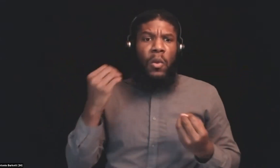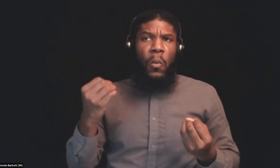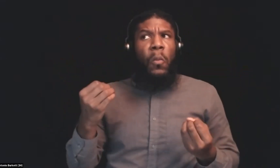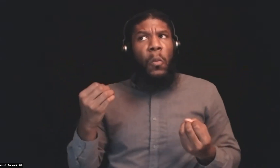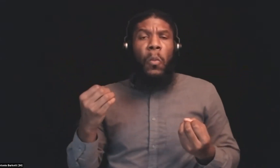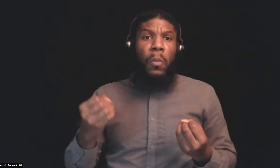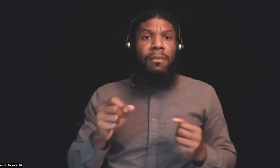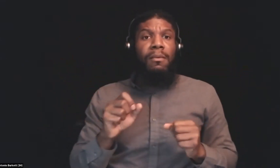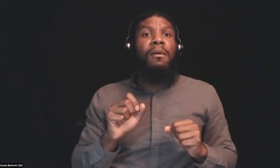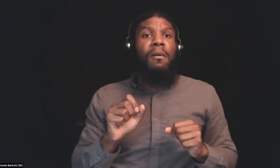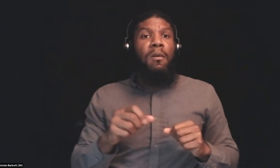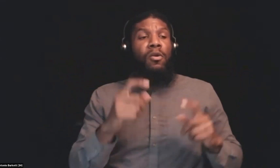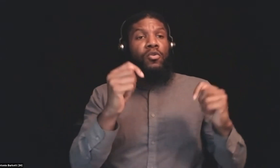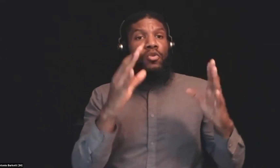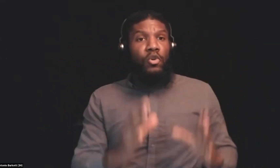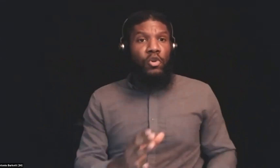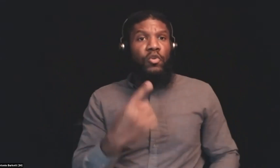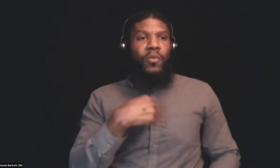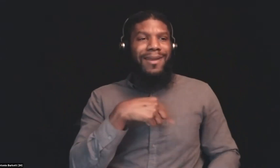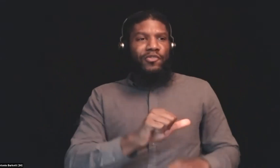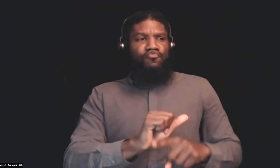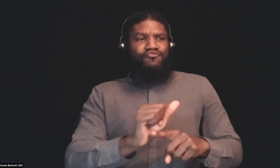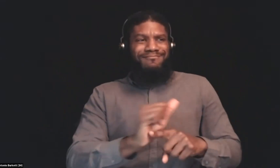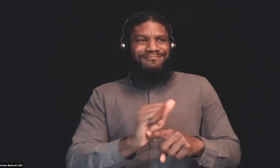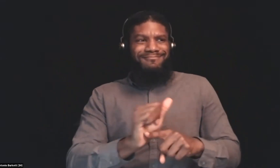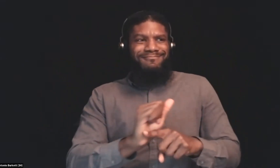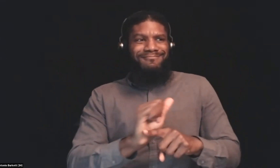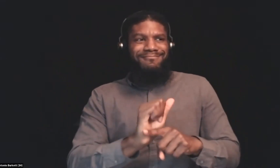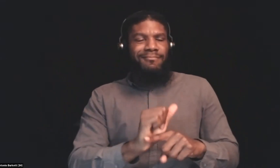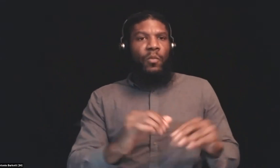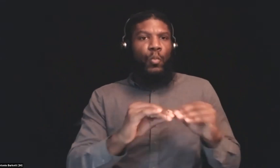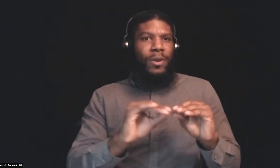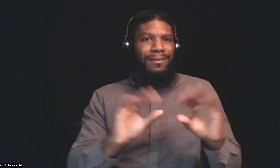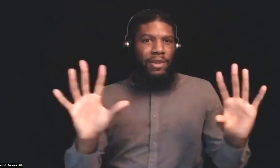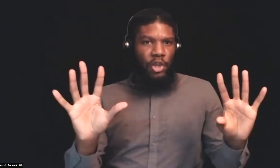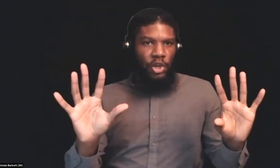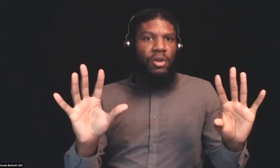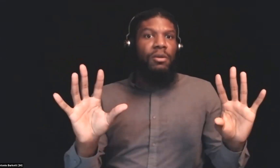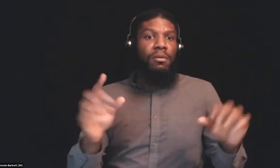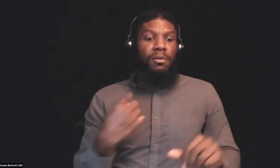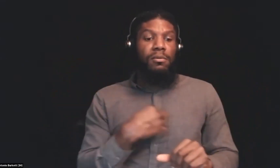to be as explicit in it, I mean there are ways in which we can use multimodality techniques as